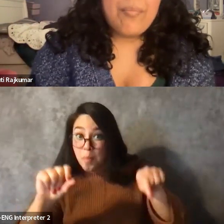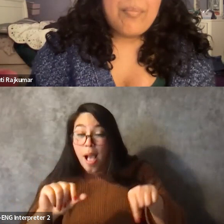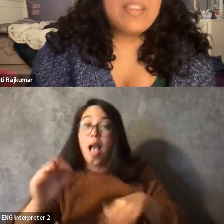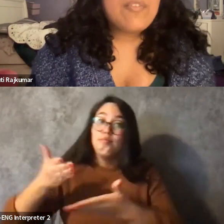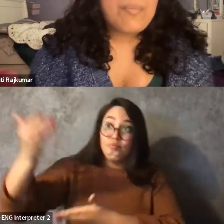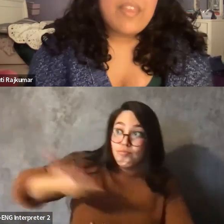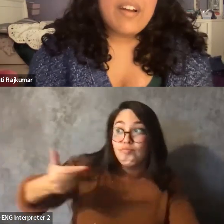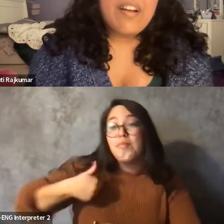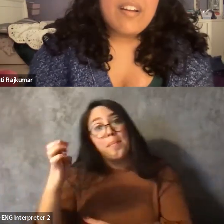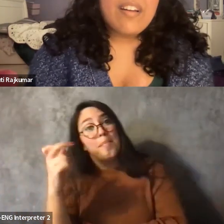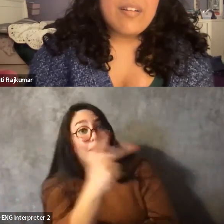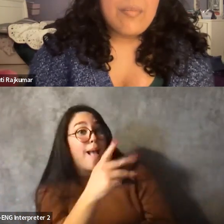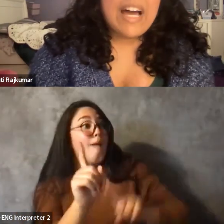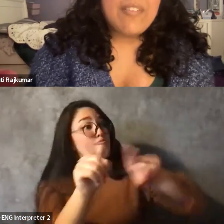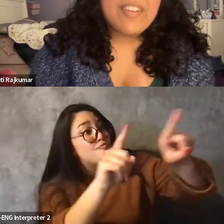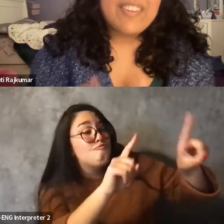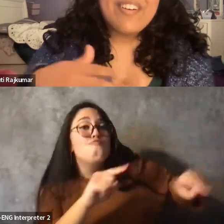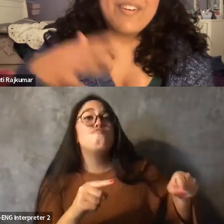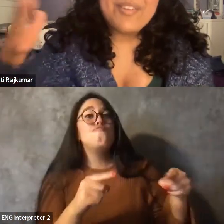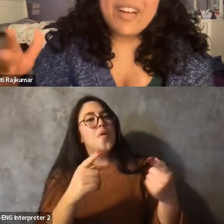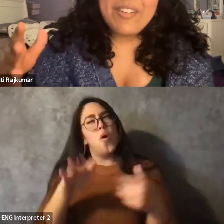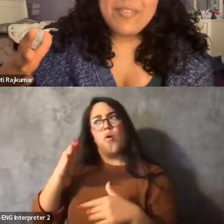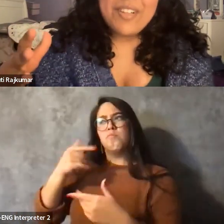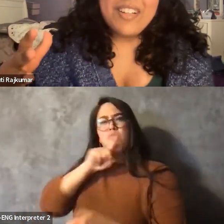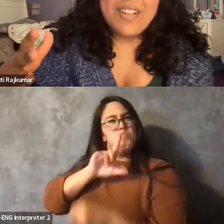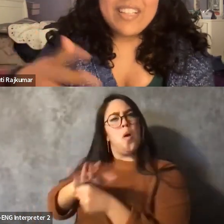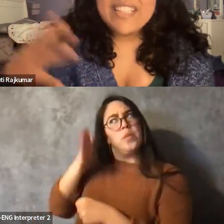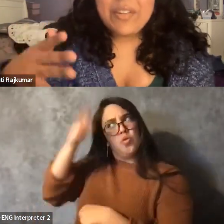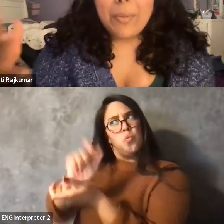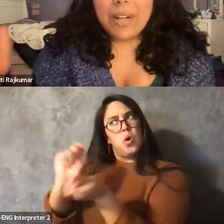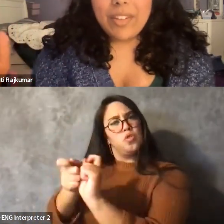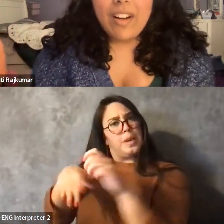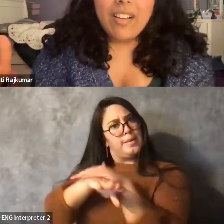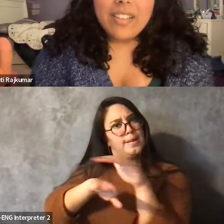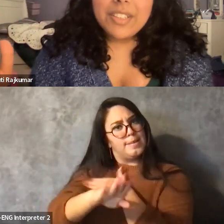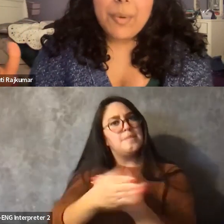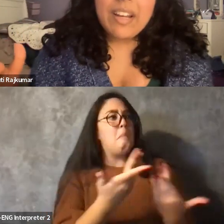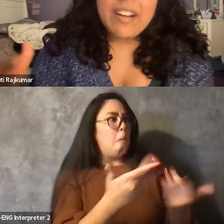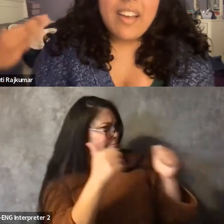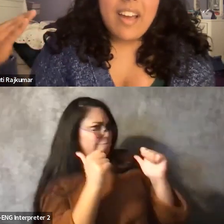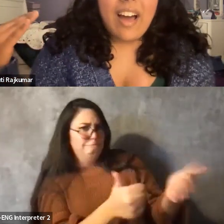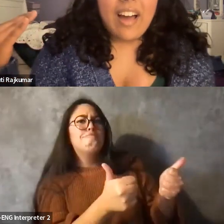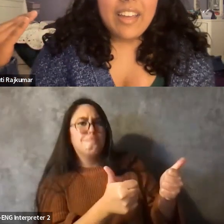But then, from there, my advocacy also kind of continued when I was in college when I,